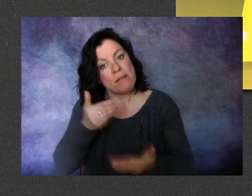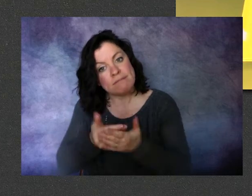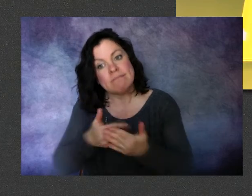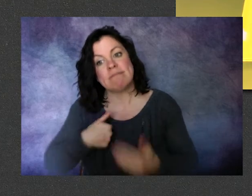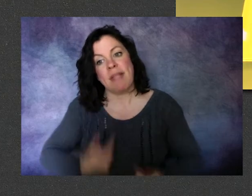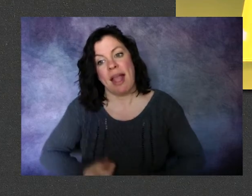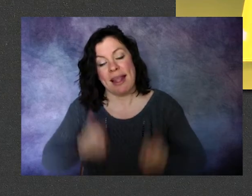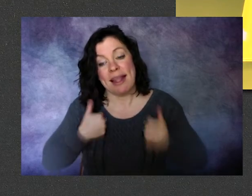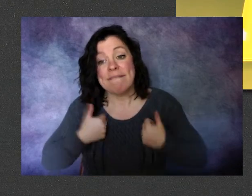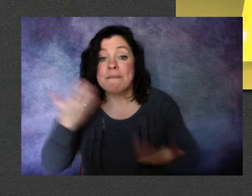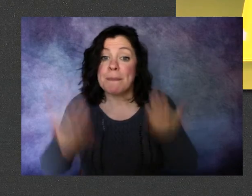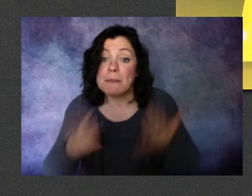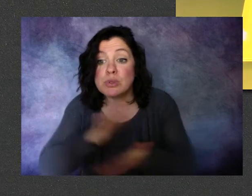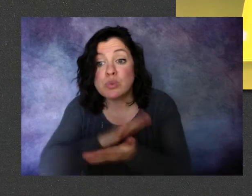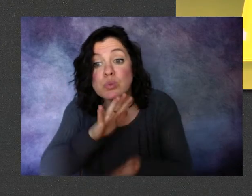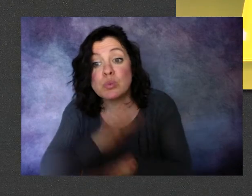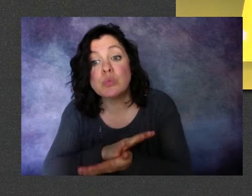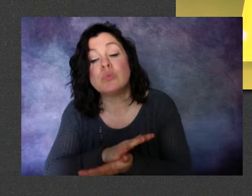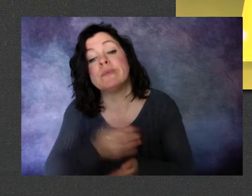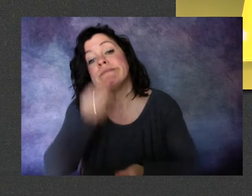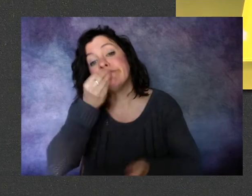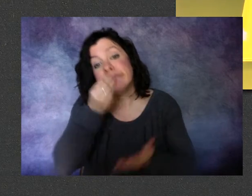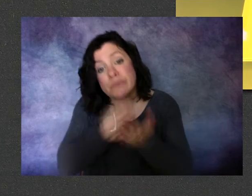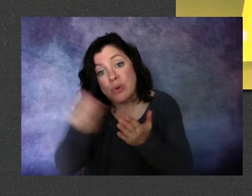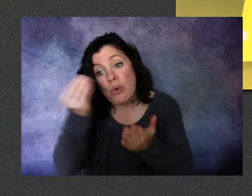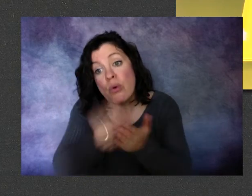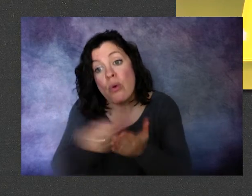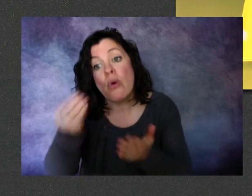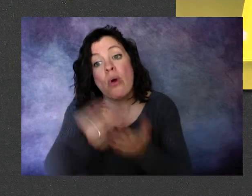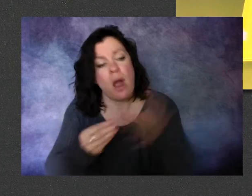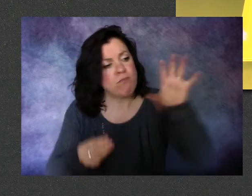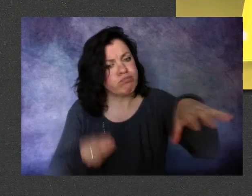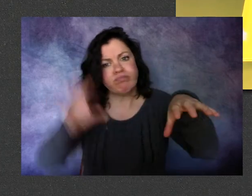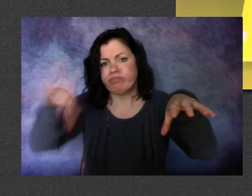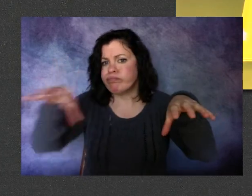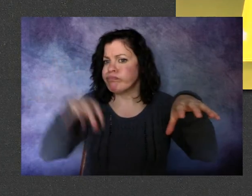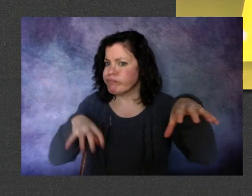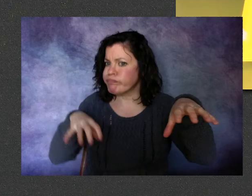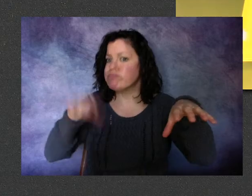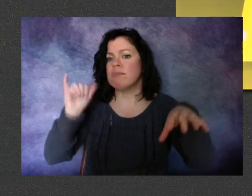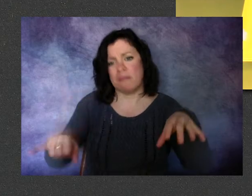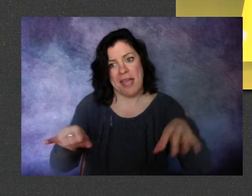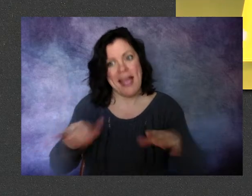It could be like the school or the grocery store. Those are all things in your community.